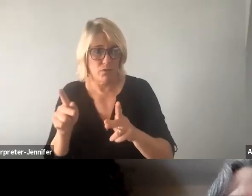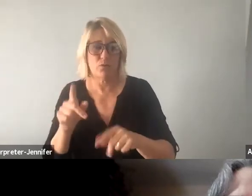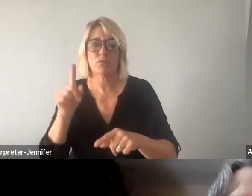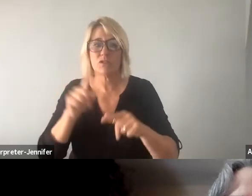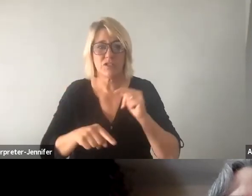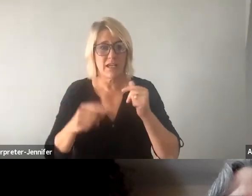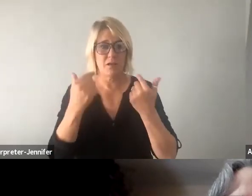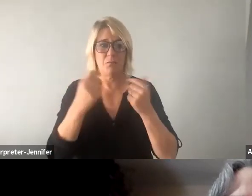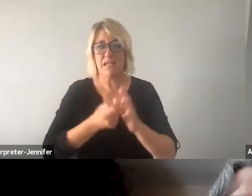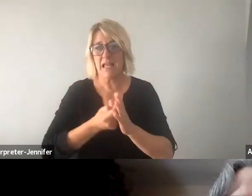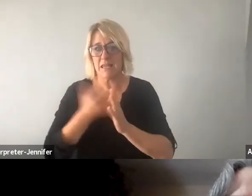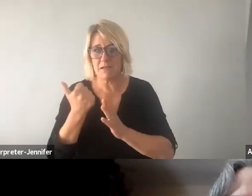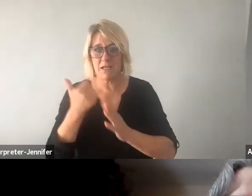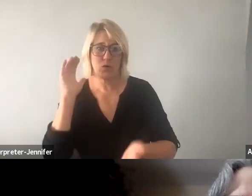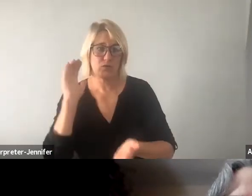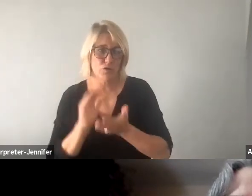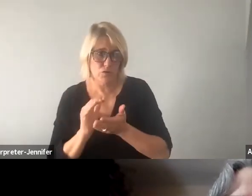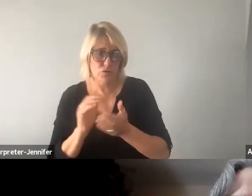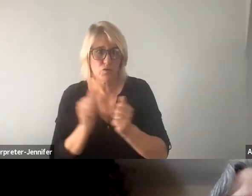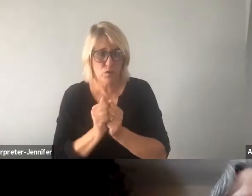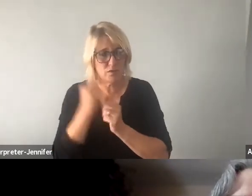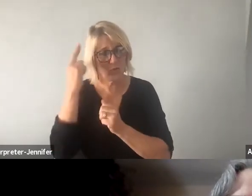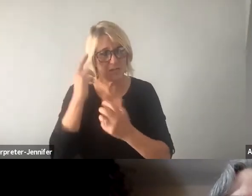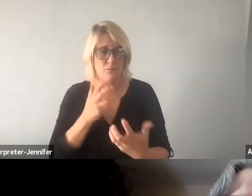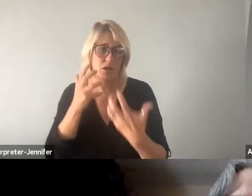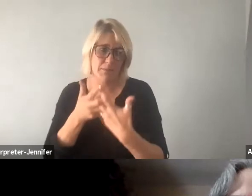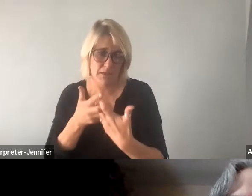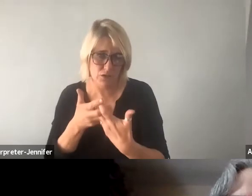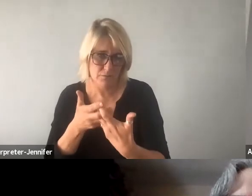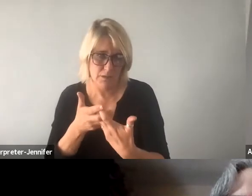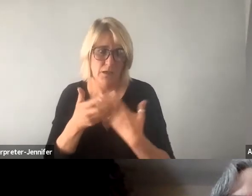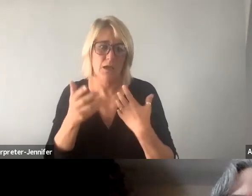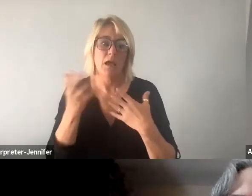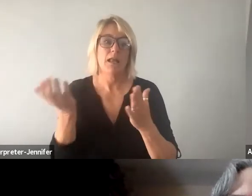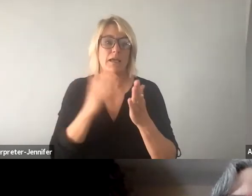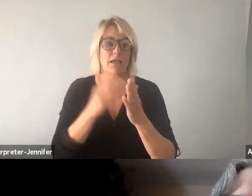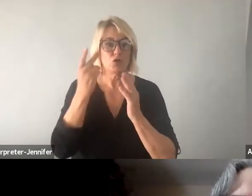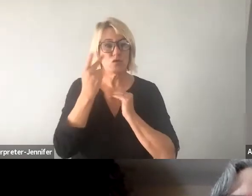the health or safety of one's several or others, which cannot be eliminated